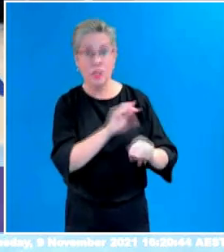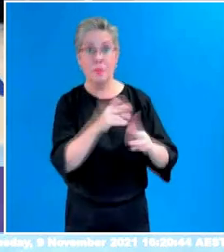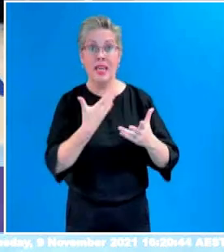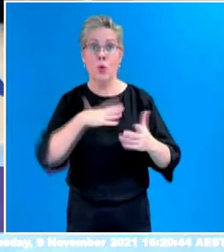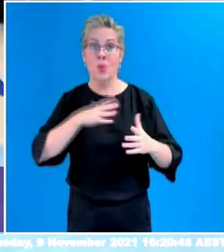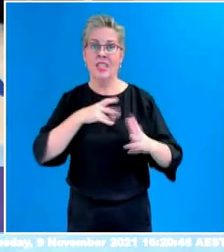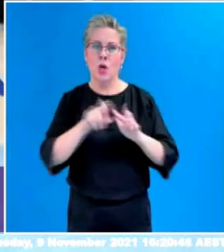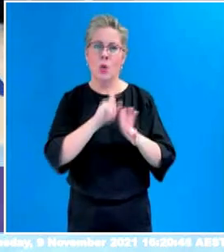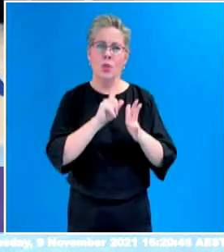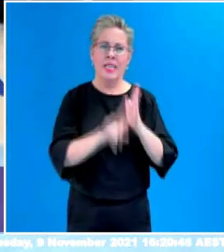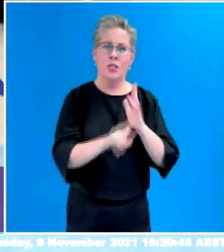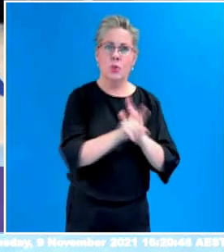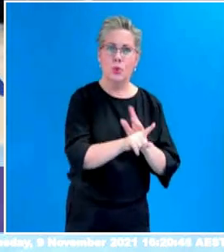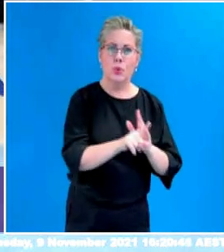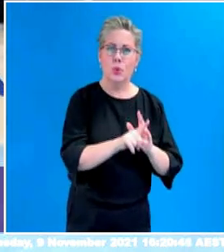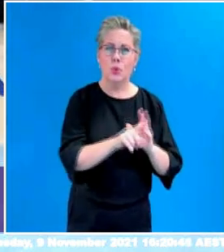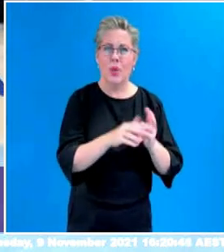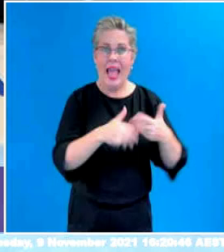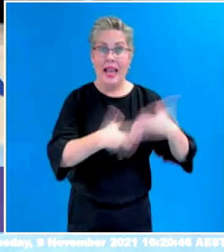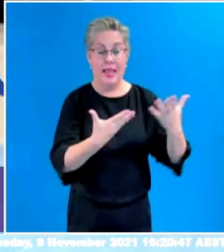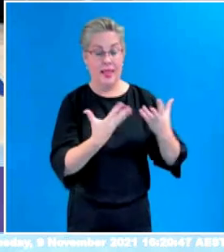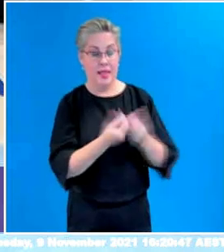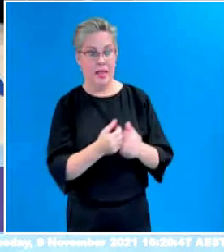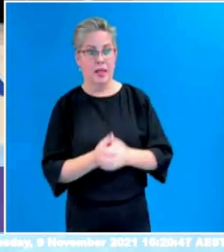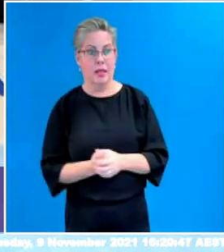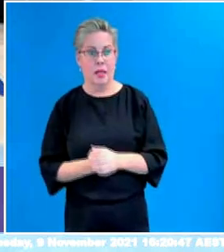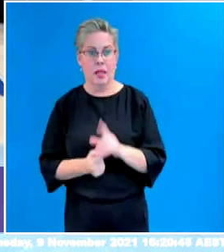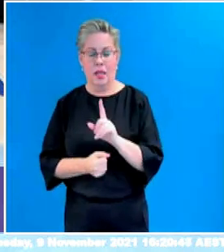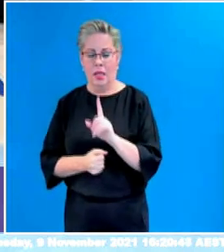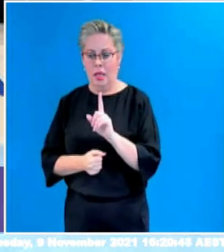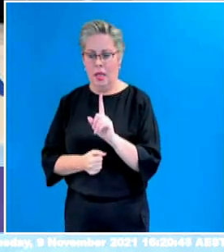COMMISSIONER McEWIN: Are you saying that if a nondisabled person perceives a